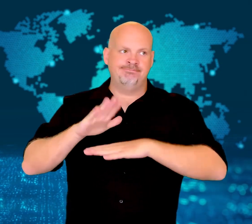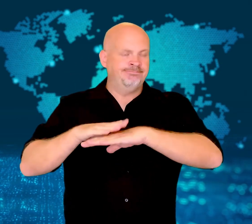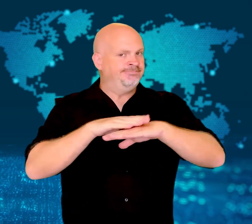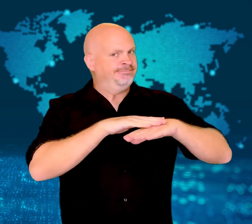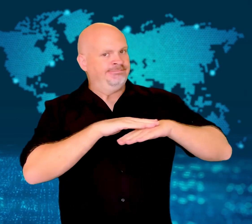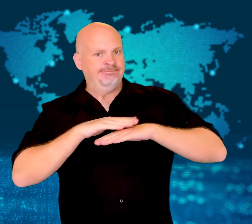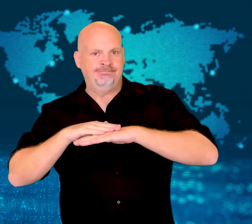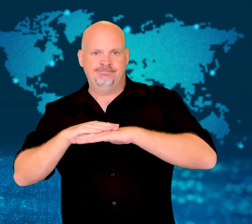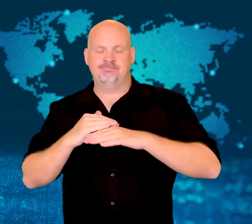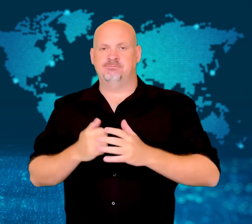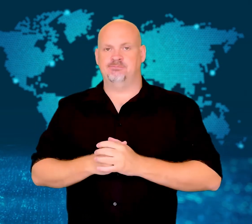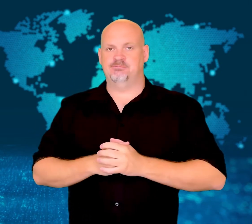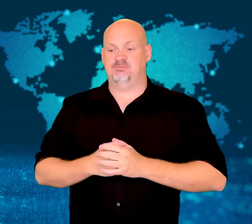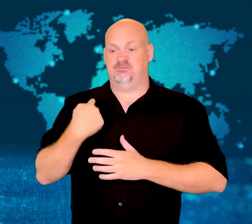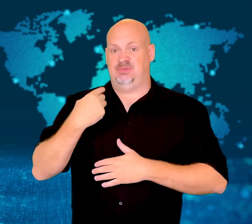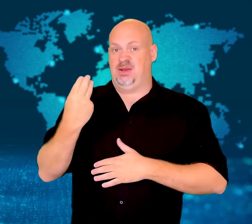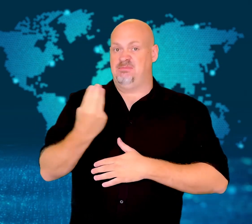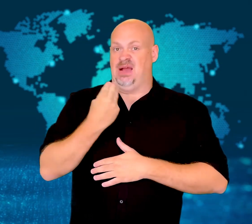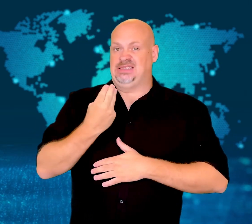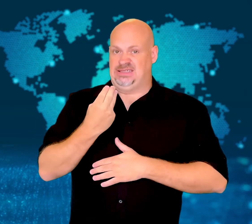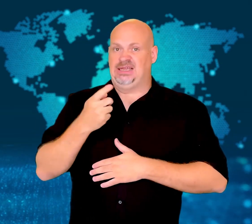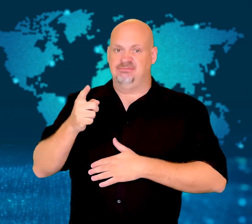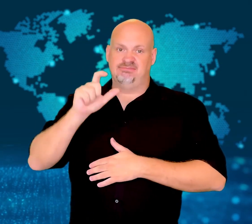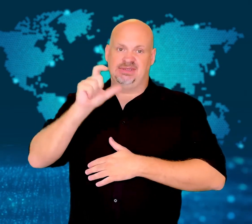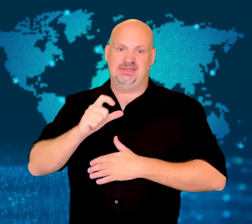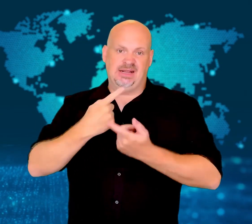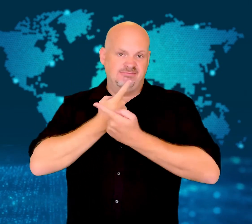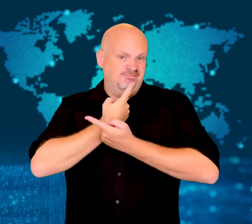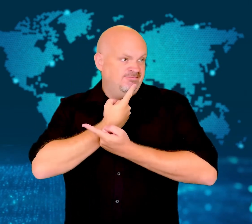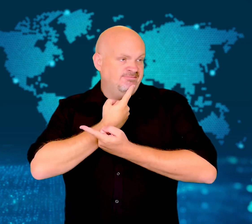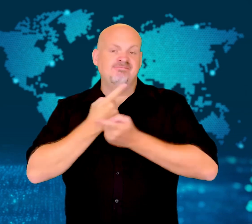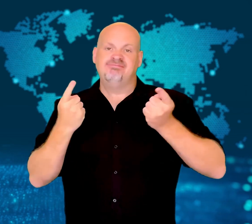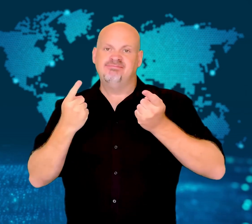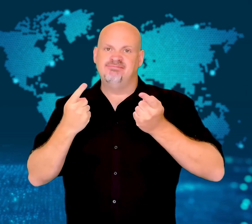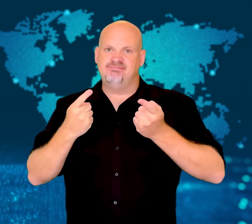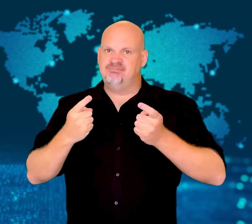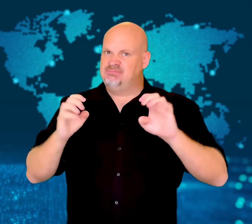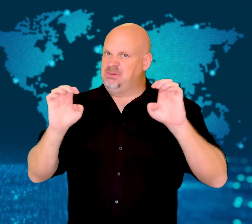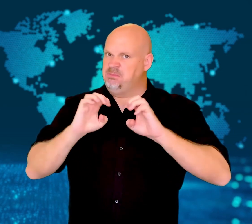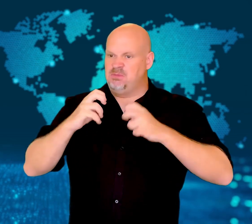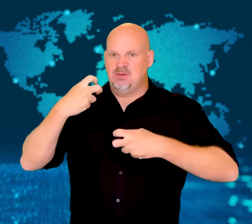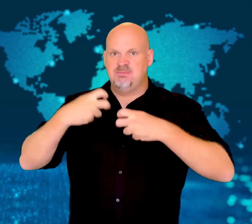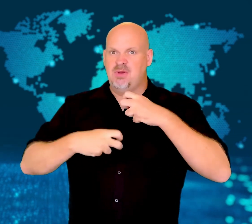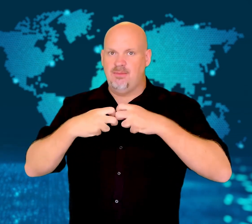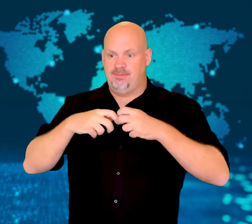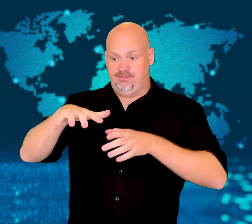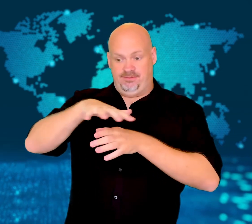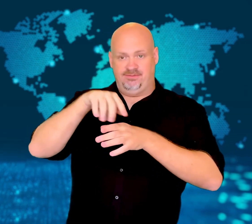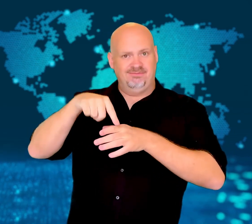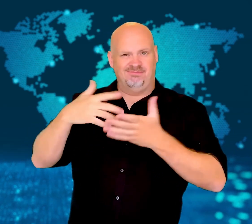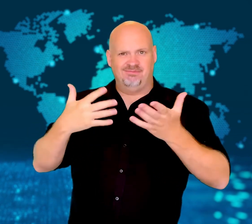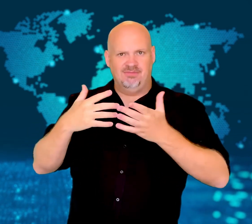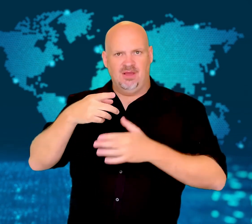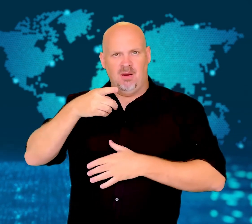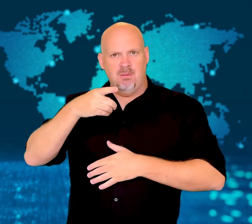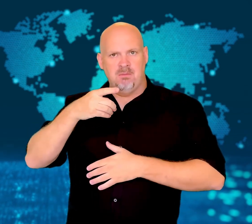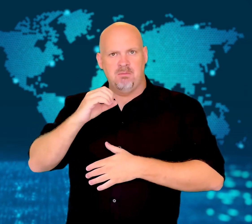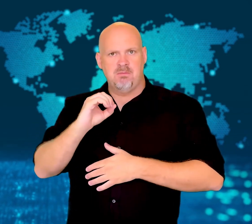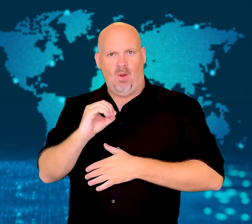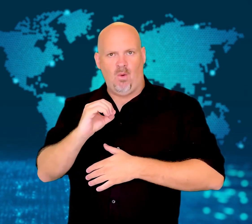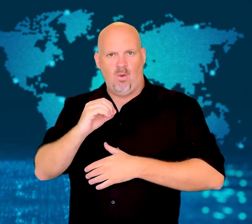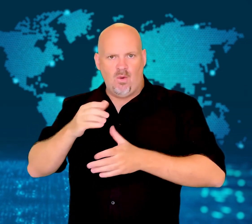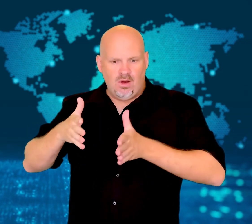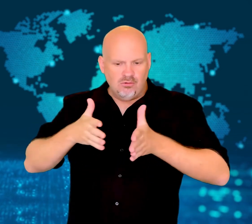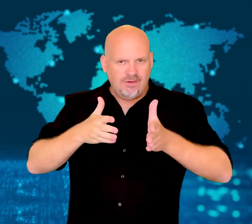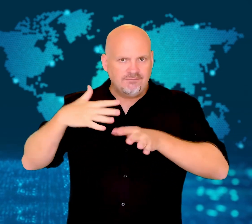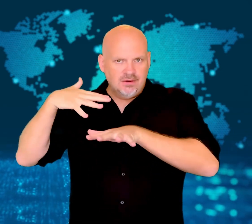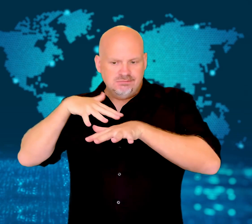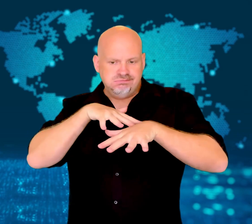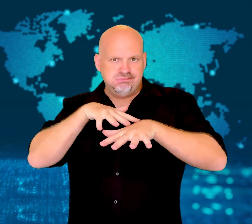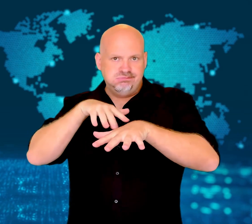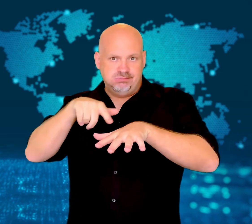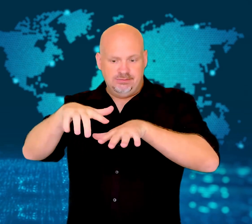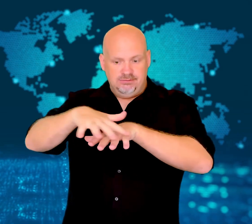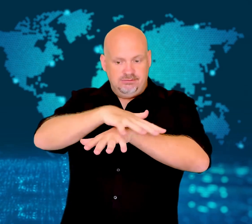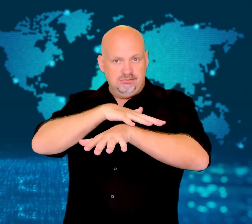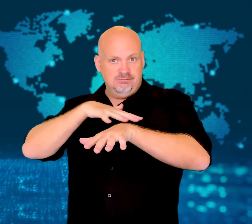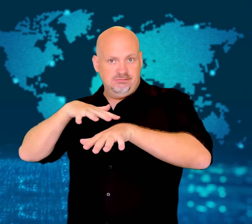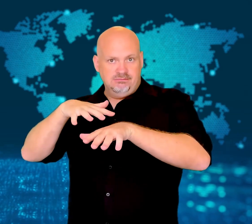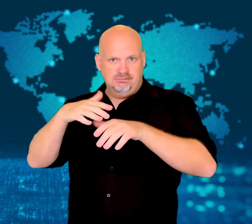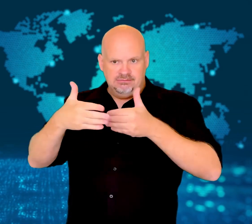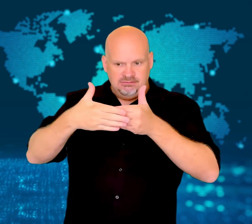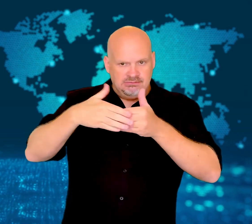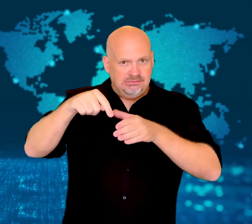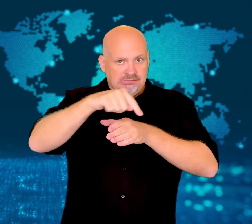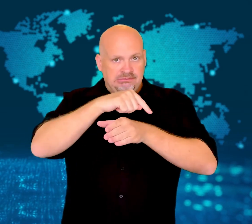On Monday, Italy declared a state of emergency for areas surrounding